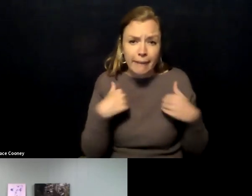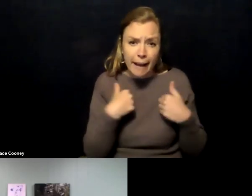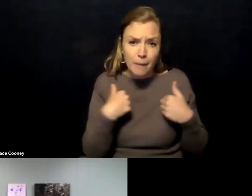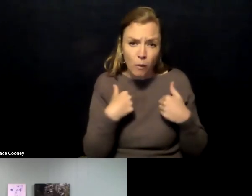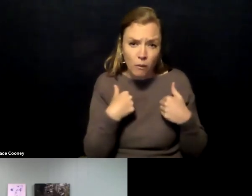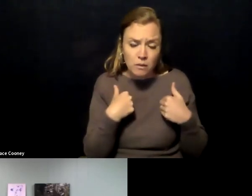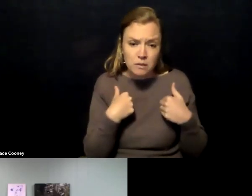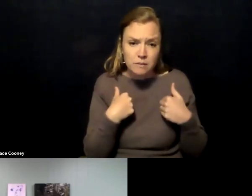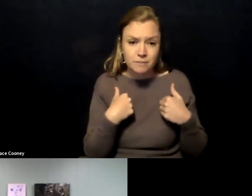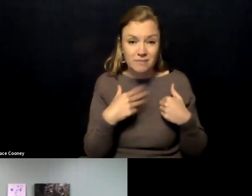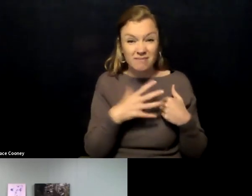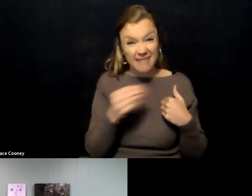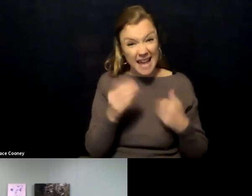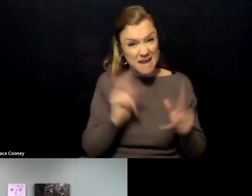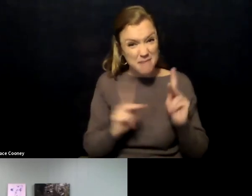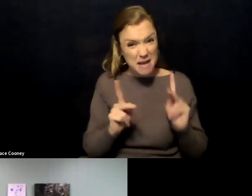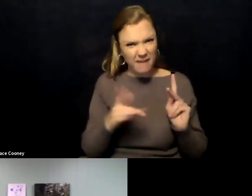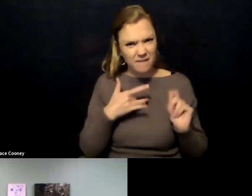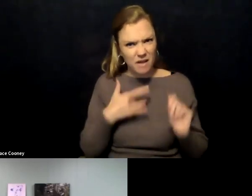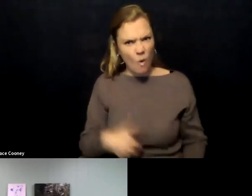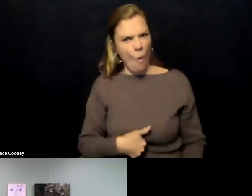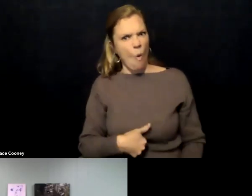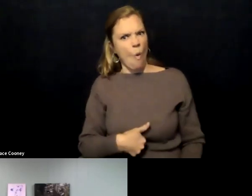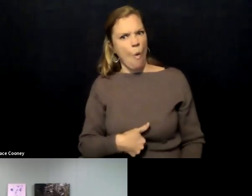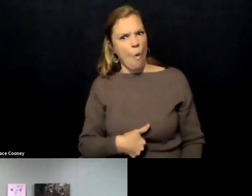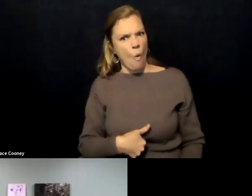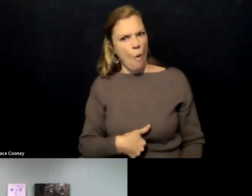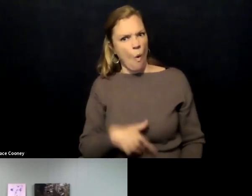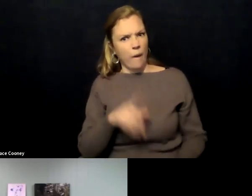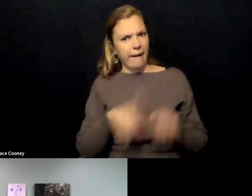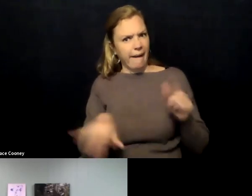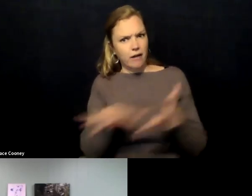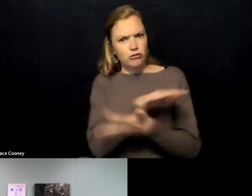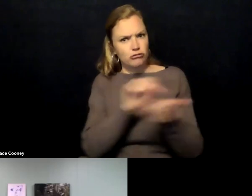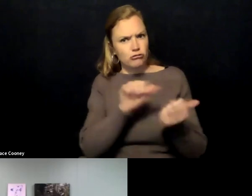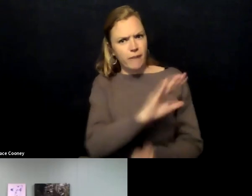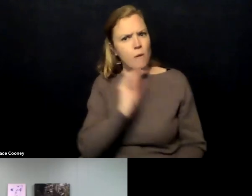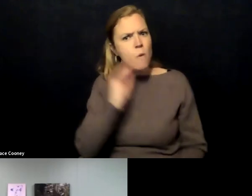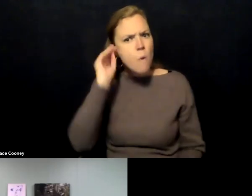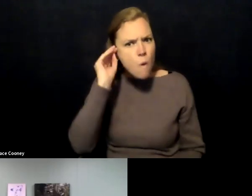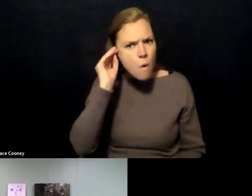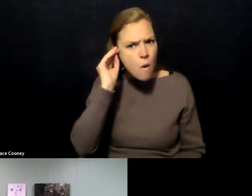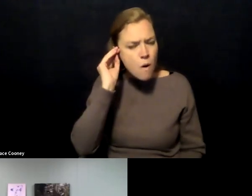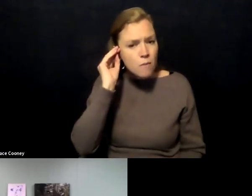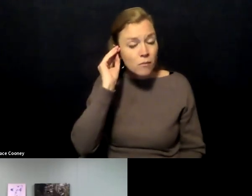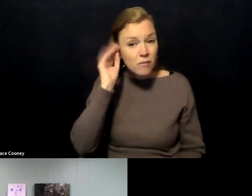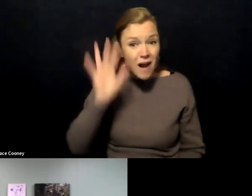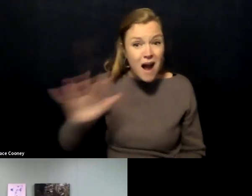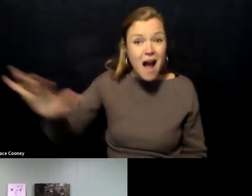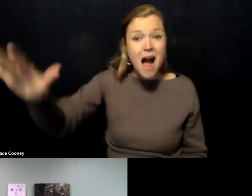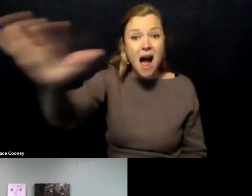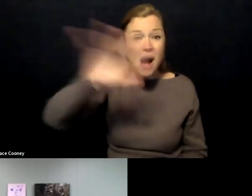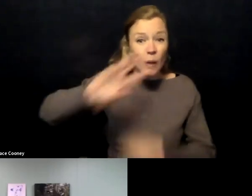destruction. And also for me working in our outdoor gardens,